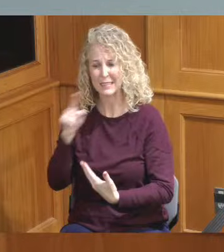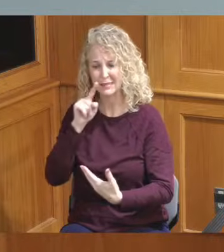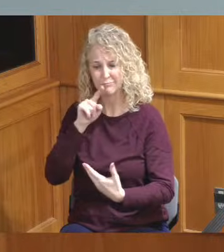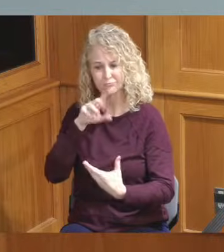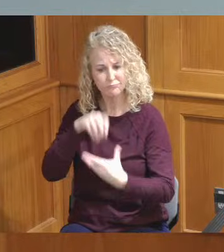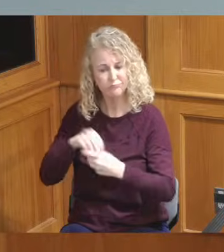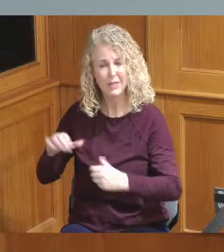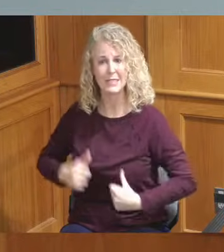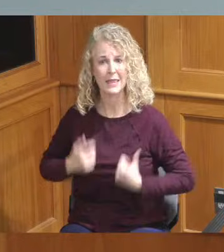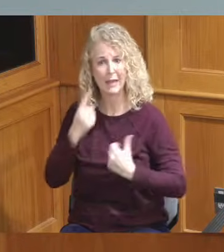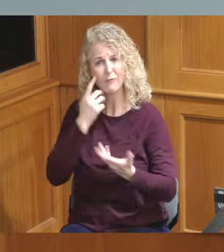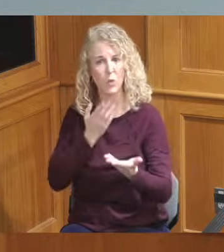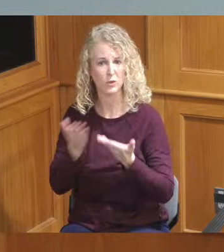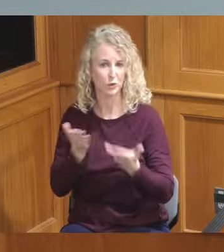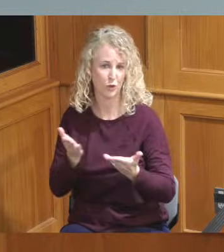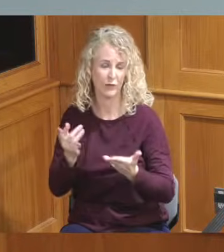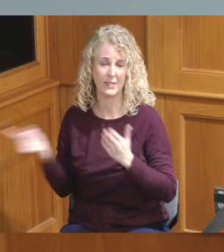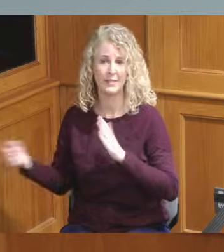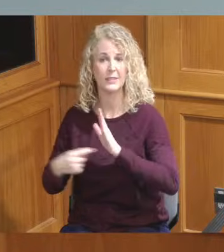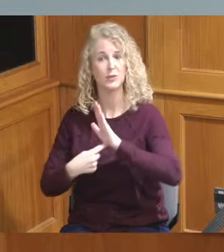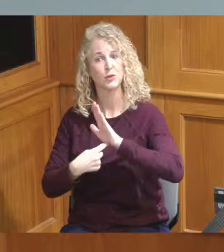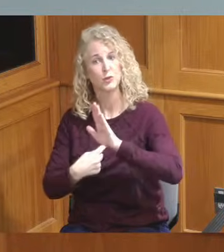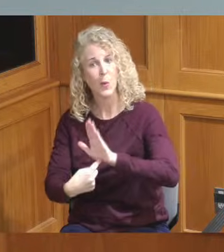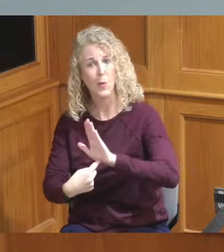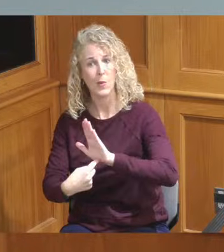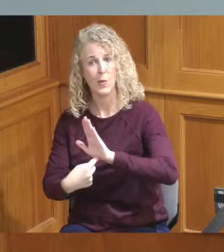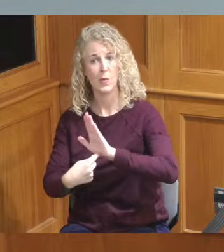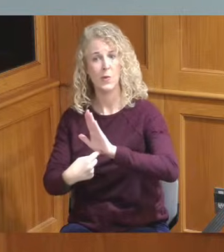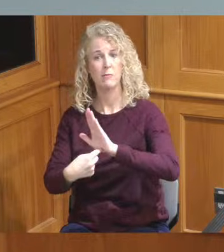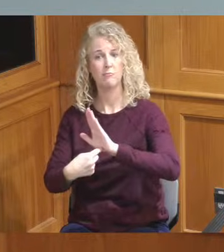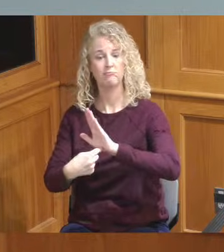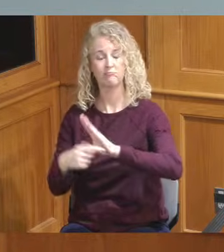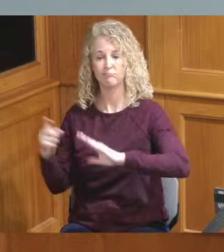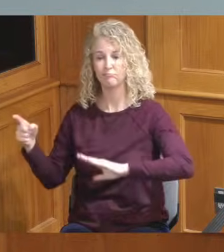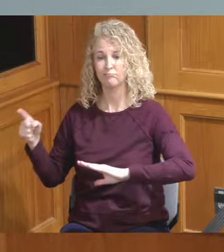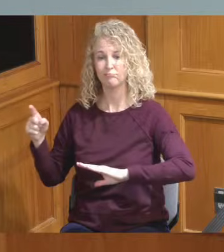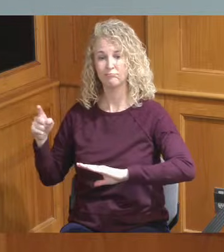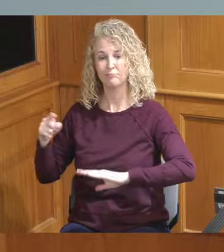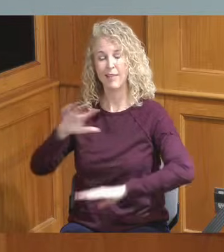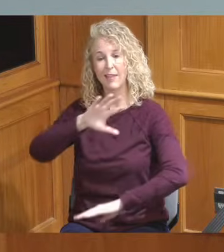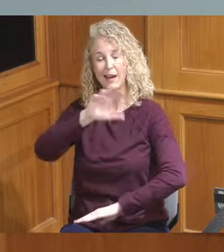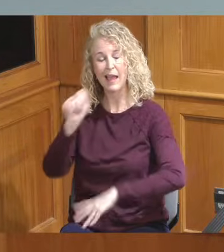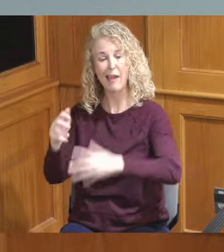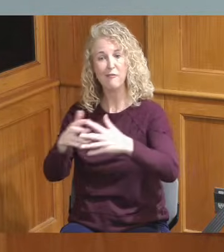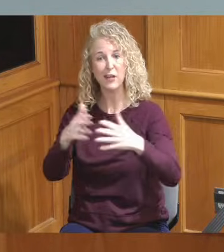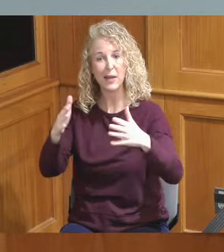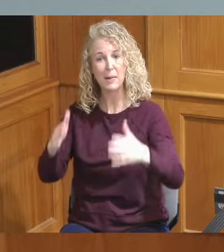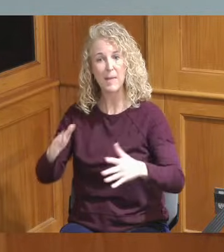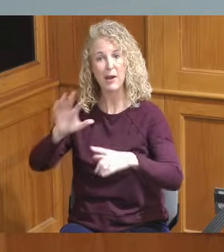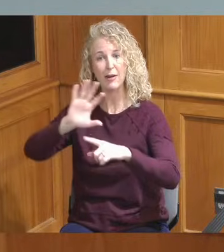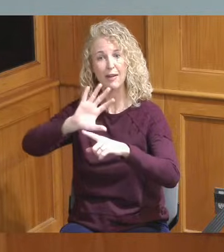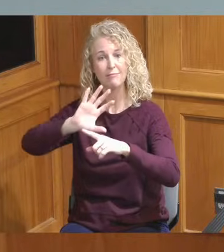Gregory D. Johnson exemplifies the enduring legacy of African-American excellence,